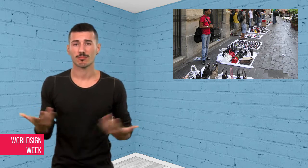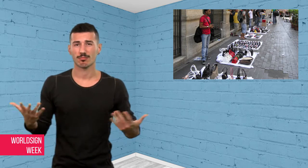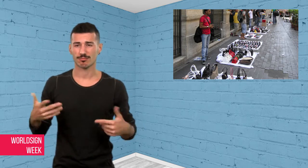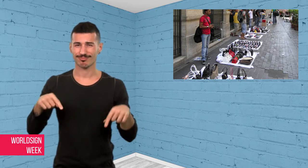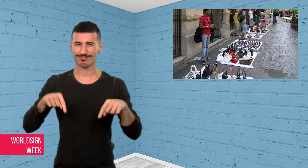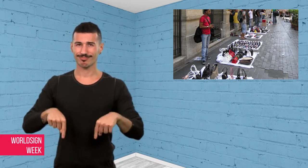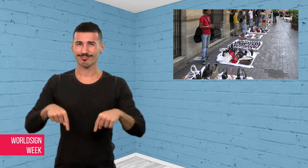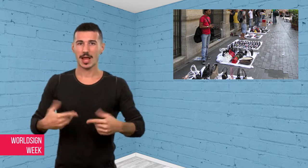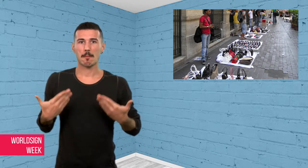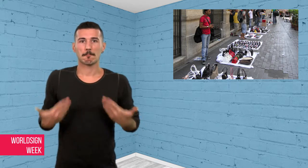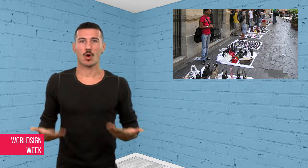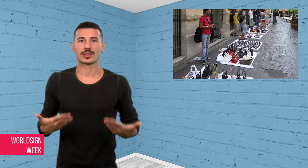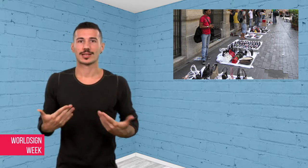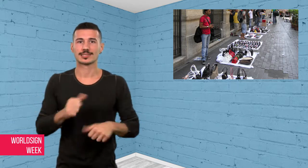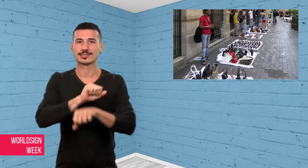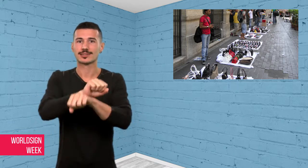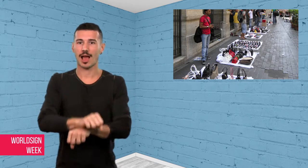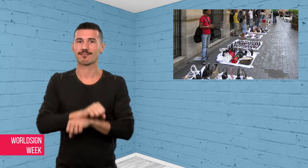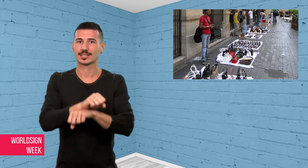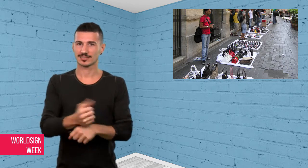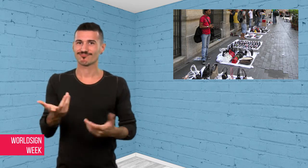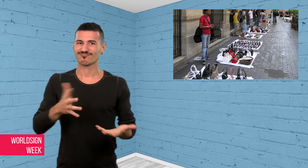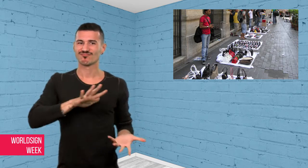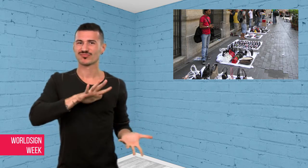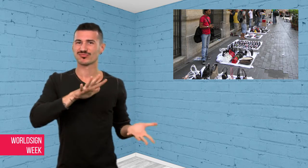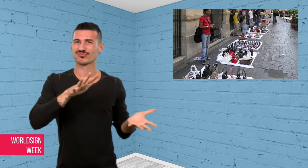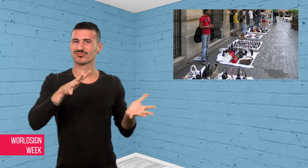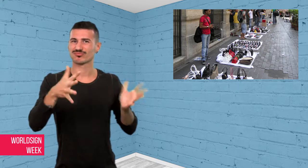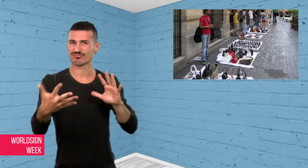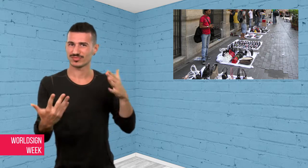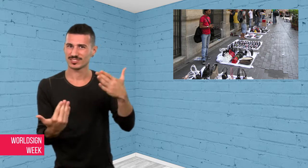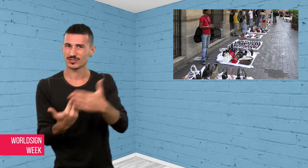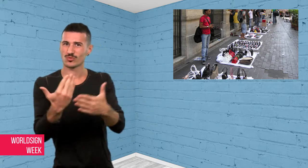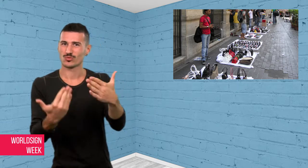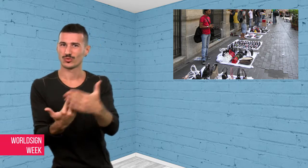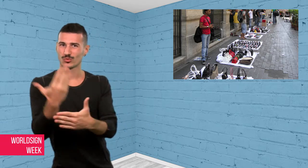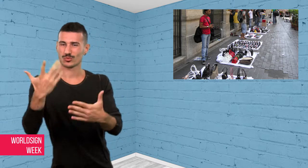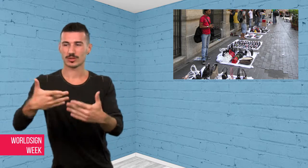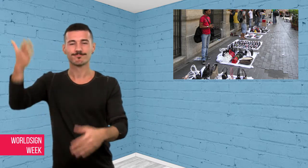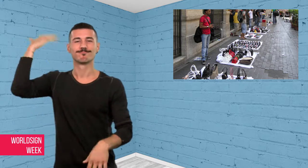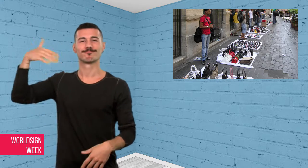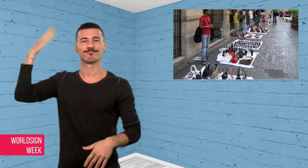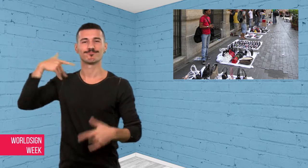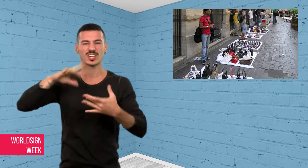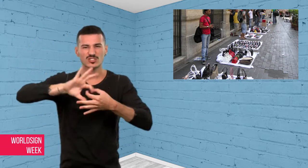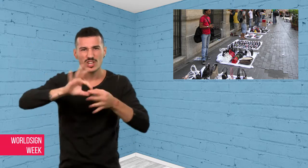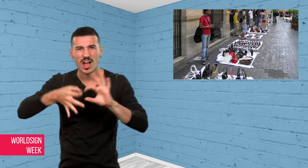government of Israel. Modern day slavery is taking